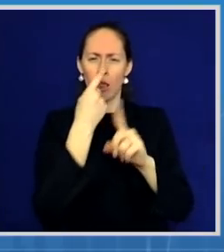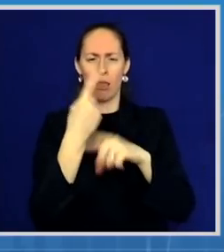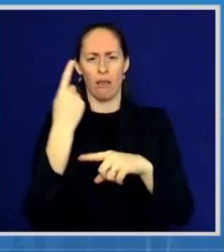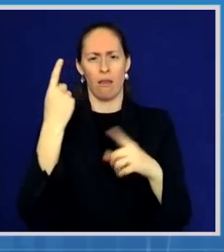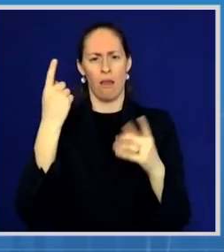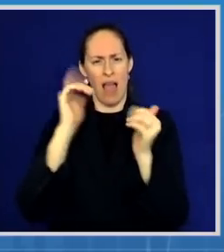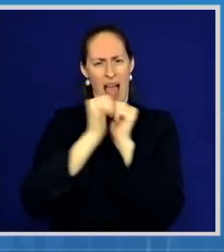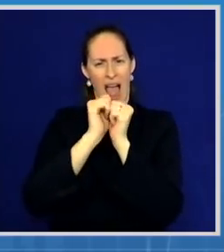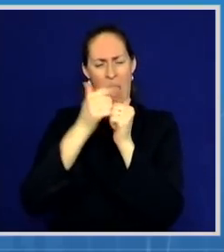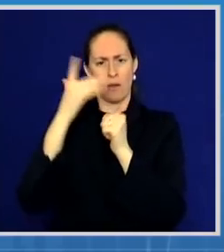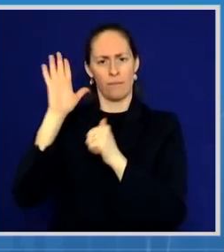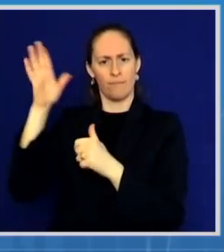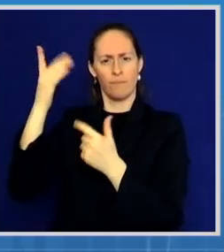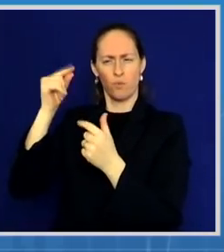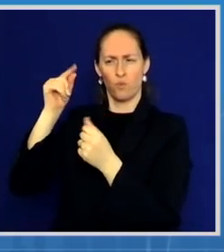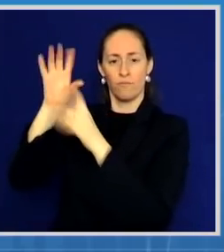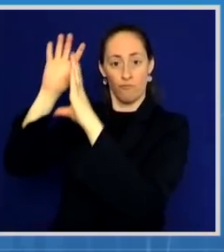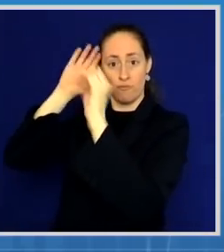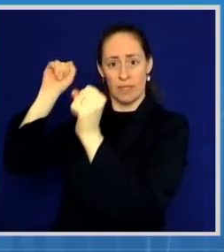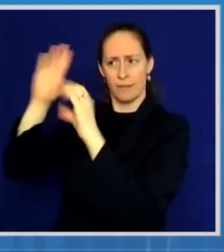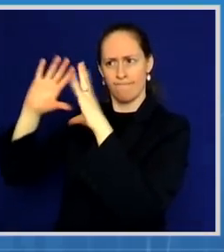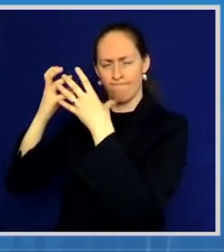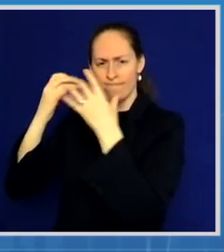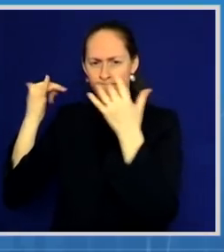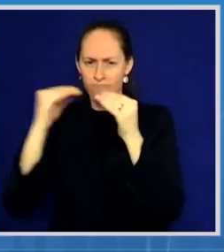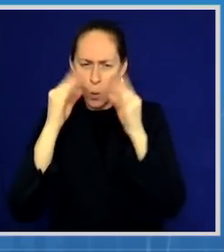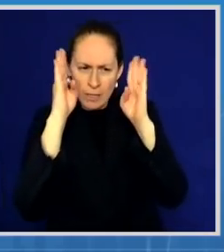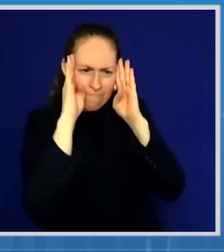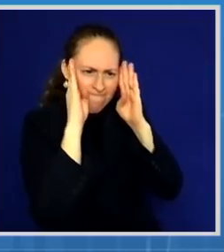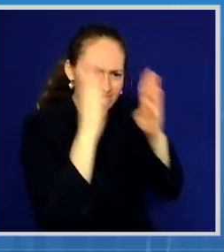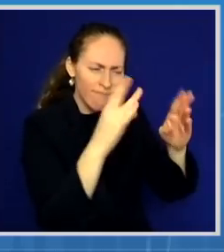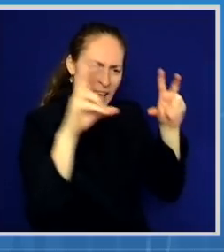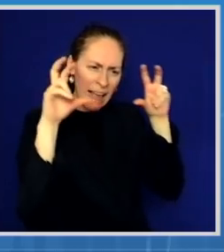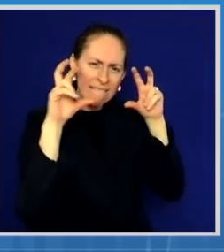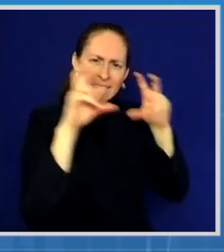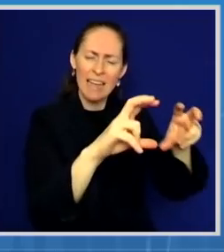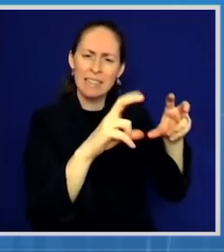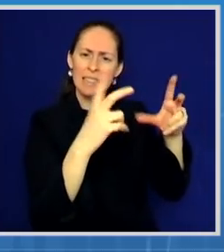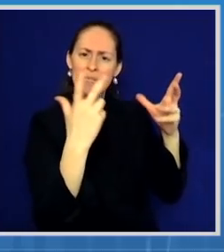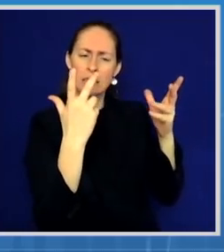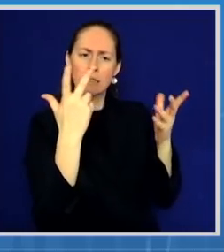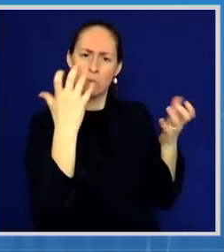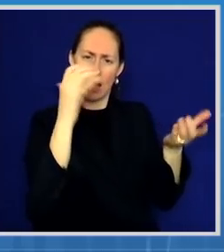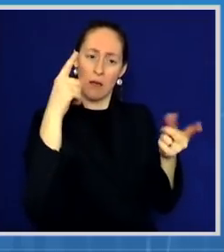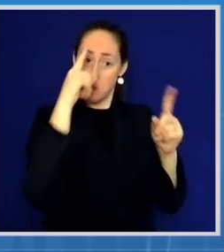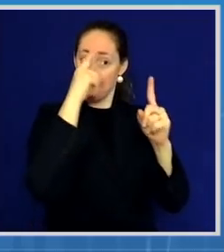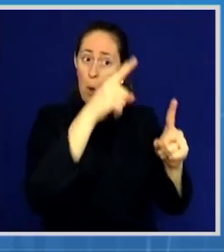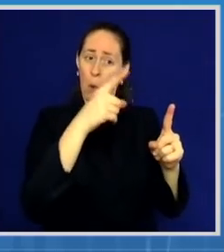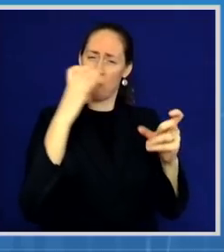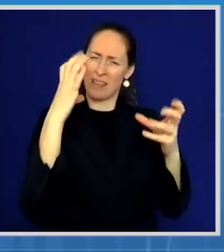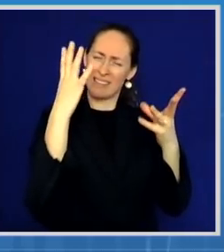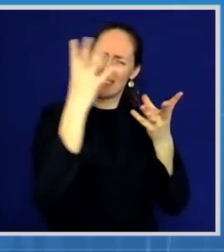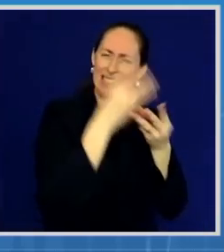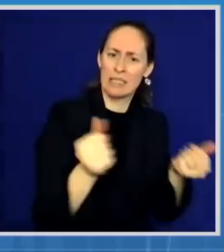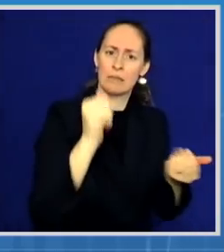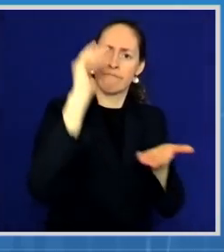some of the misinformation efforts out there? I know Dr. Fauci was out answering questions about Joe Rogan this week,